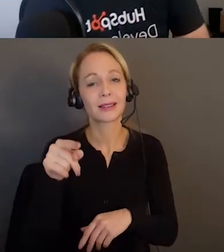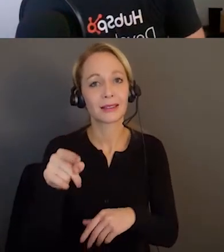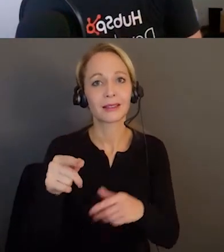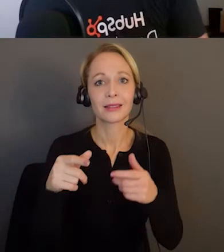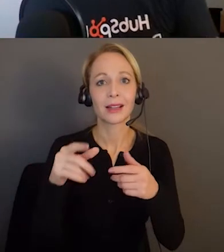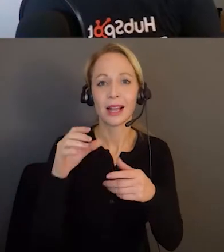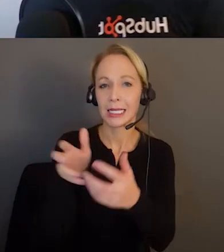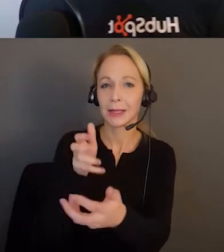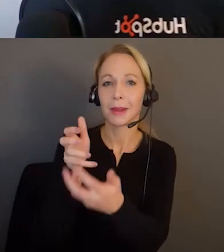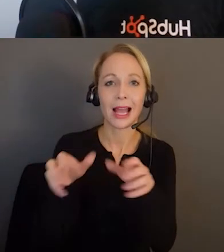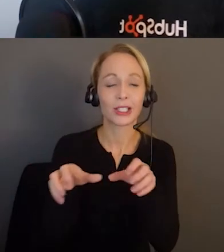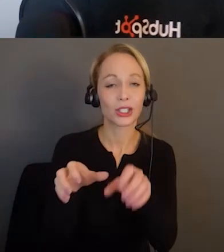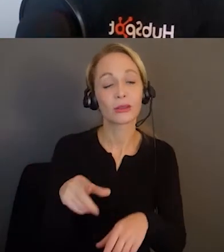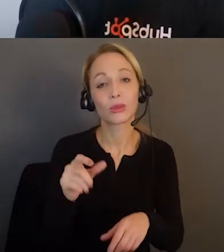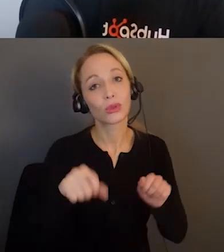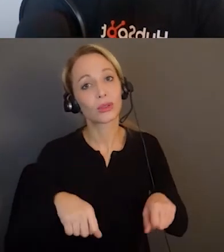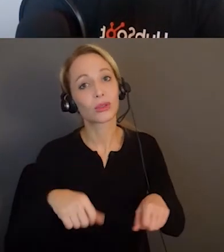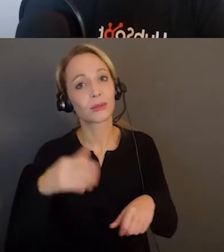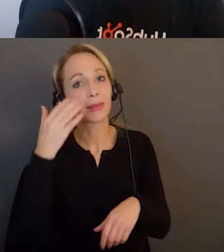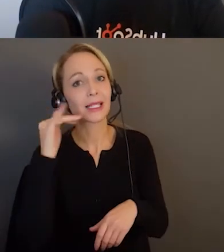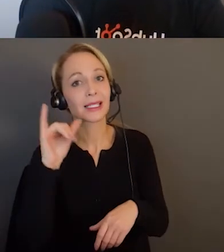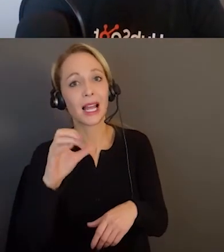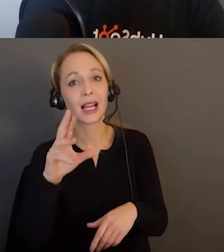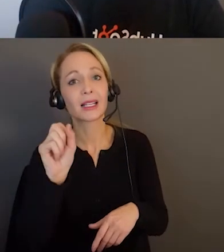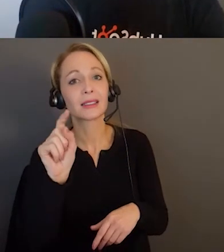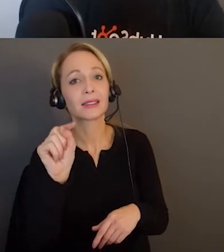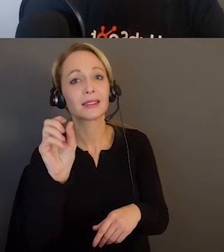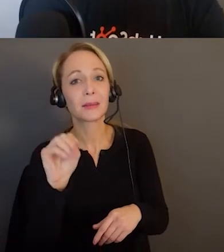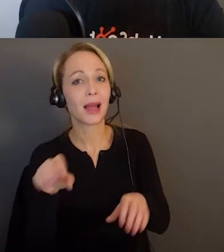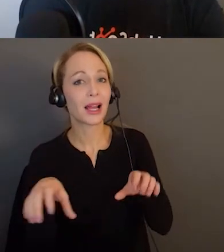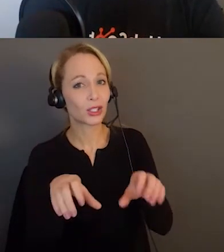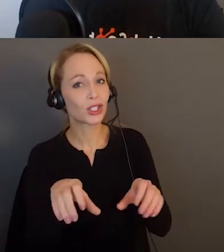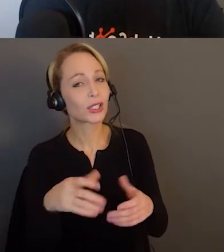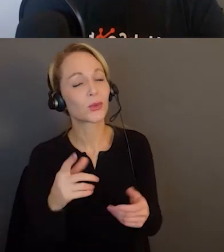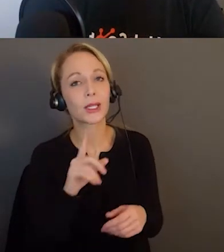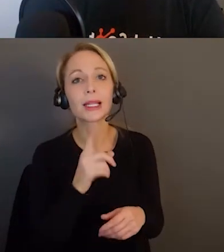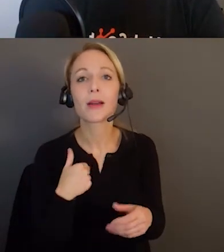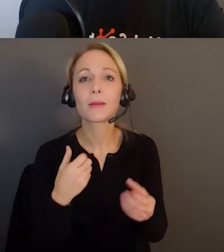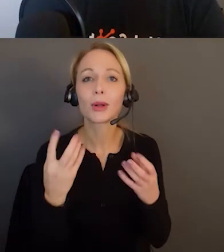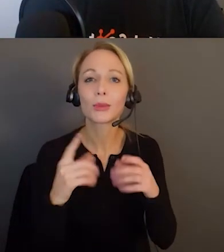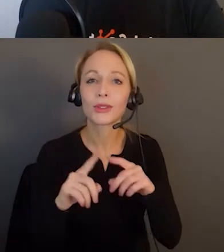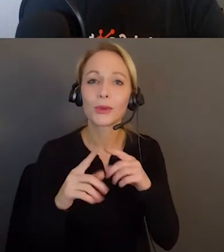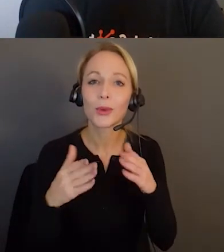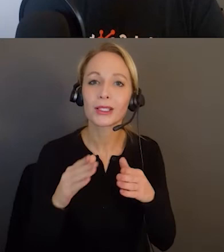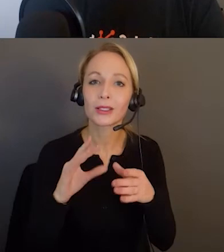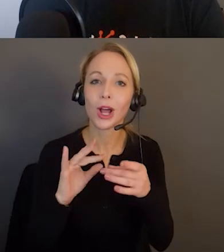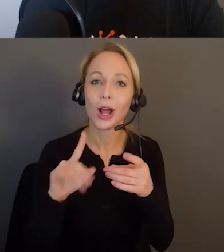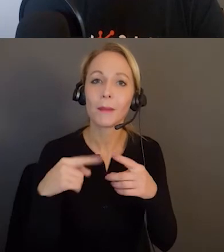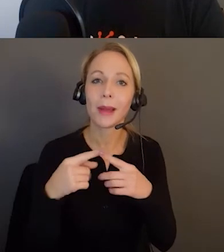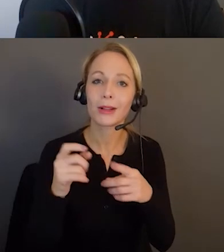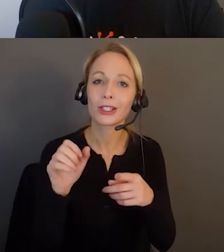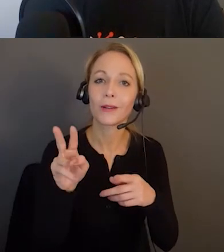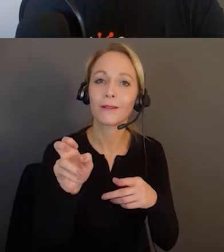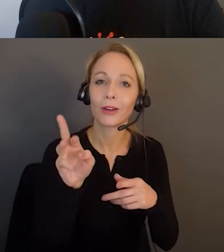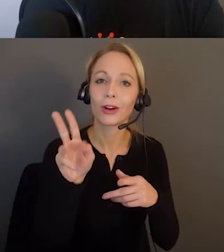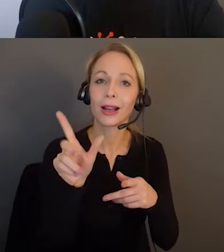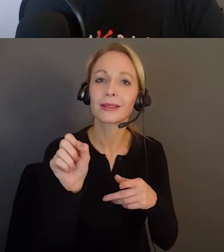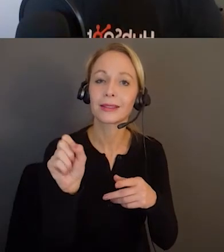YOU COULD, BECAUSE CUSTOM ACTIONS, THERE ARE MULTIPLE WAYS TO TALK ABOUT SERVERLESS.